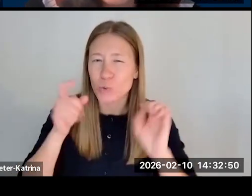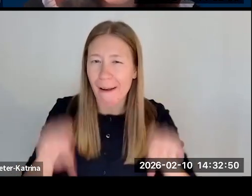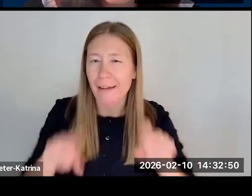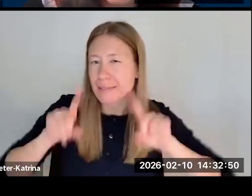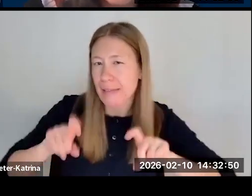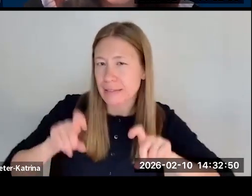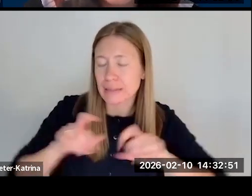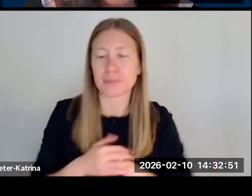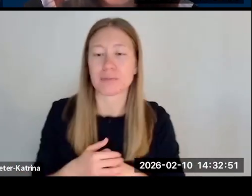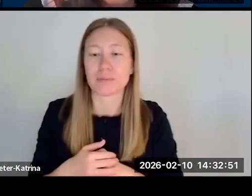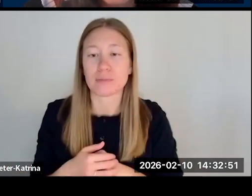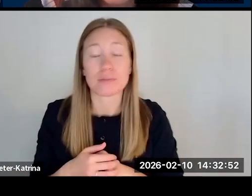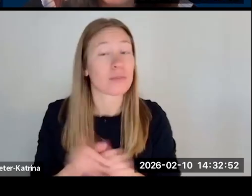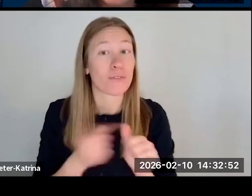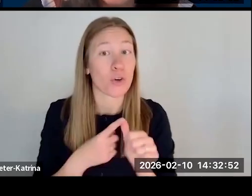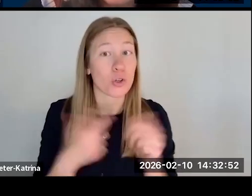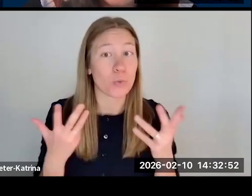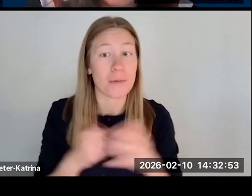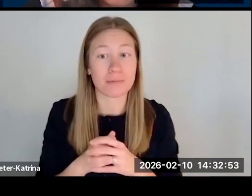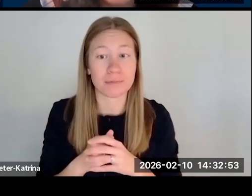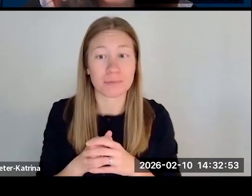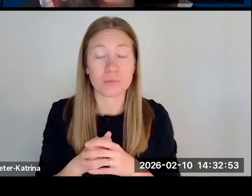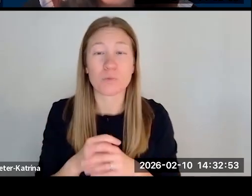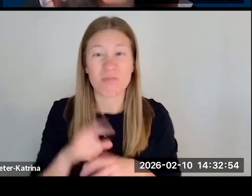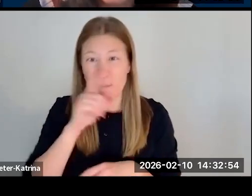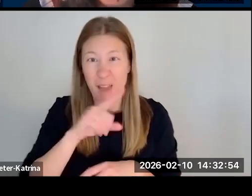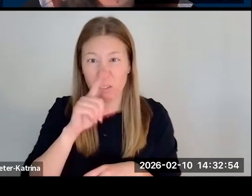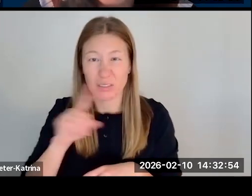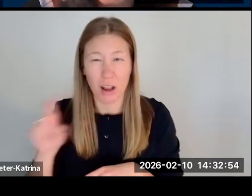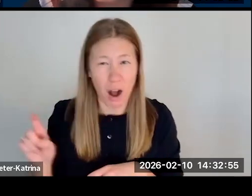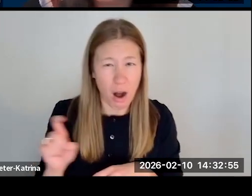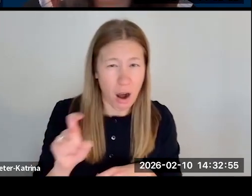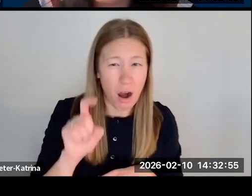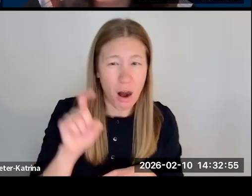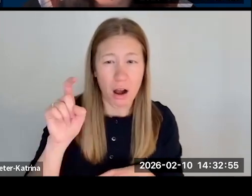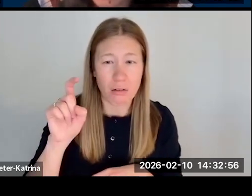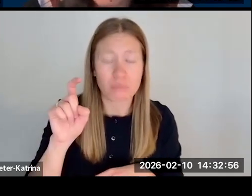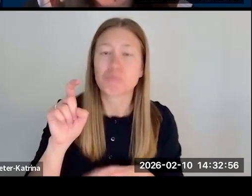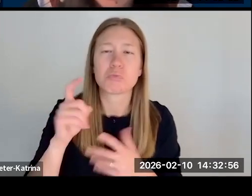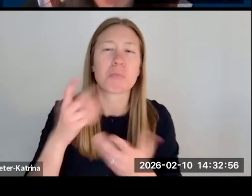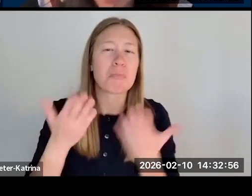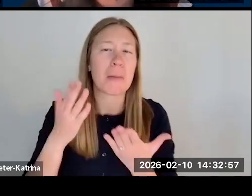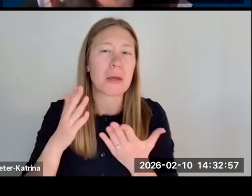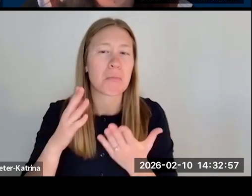One way is to simply move your cursor over to a piece of text that you think is a heading.